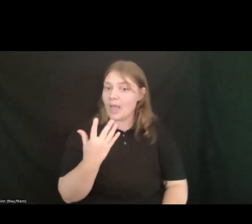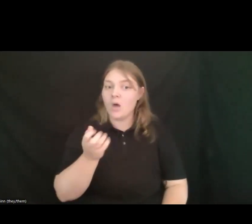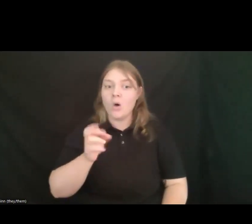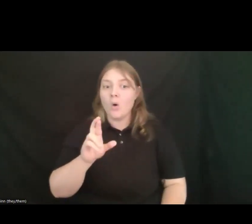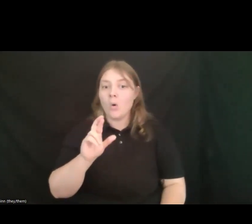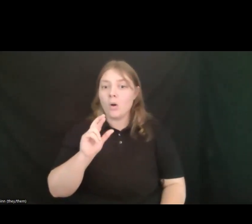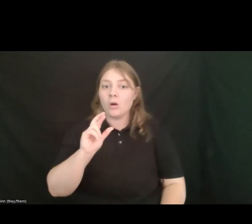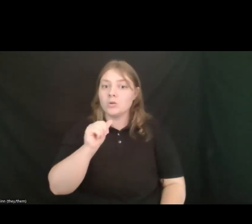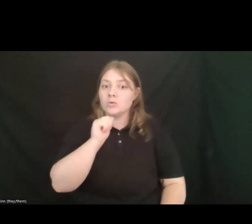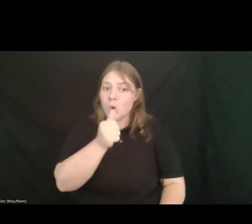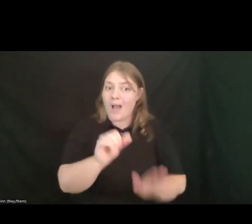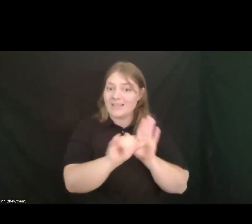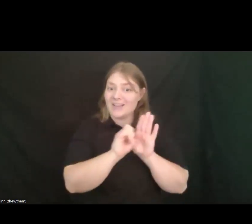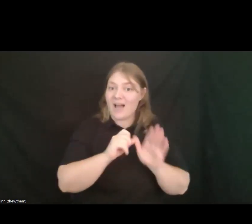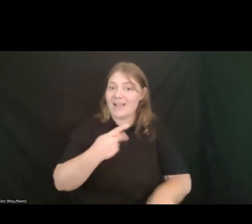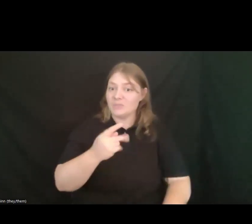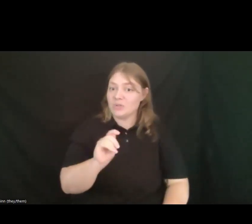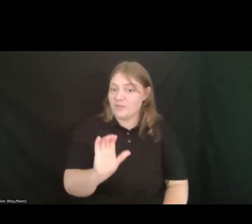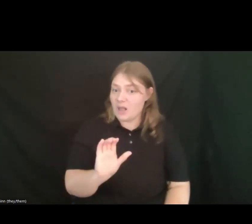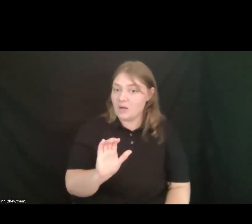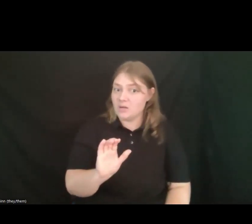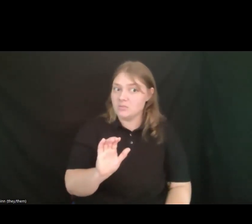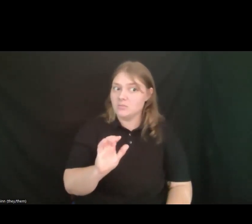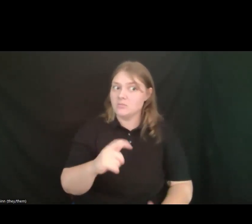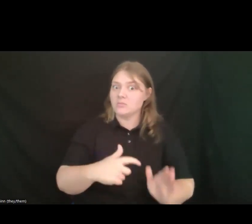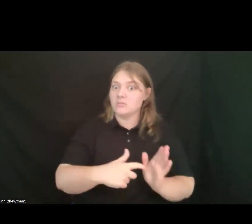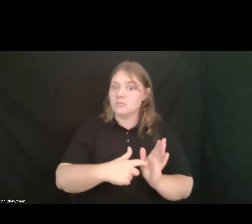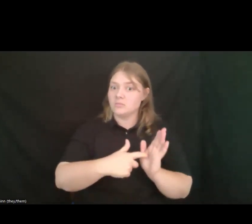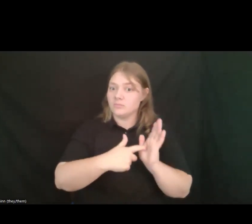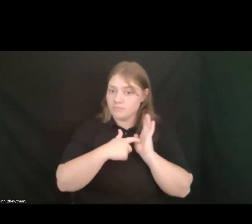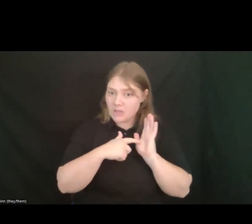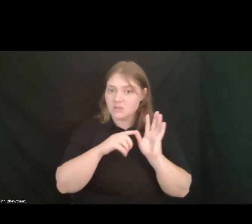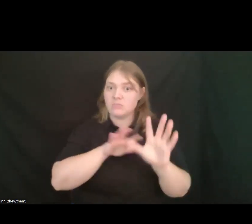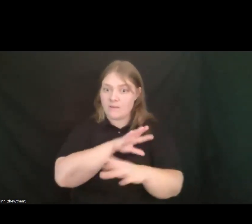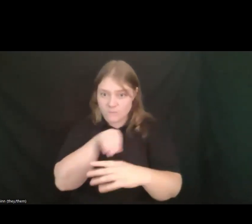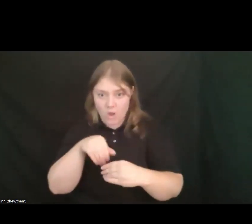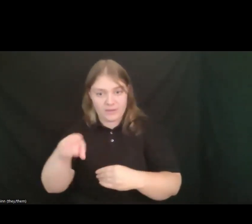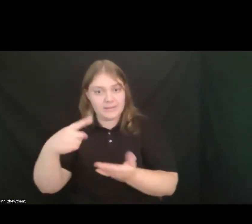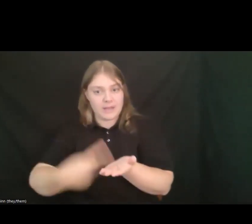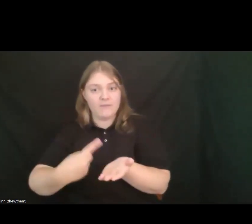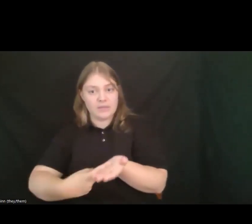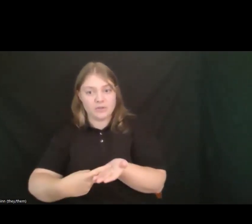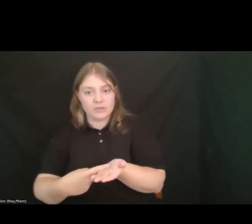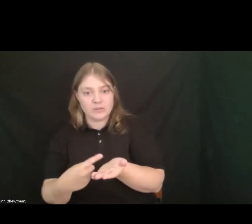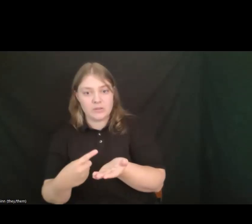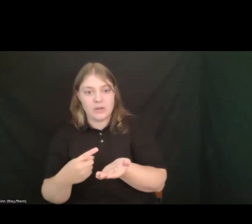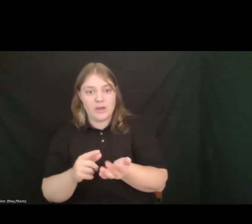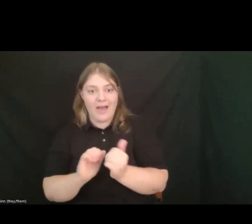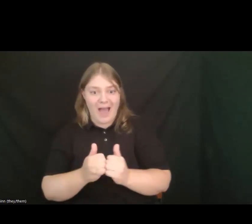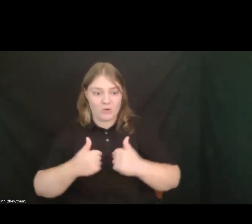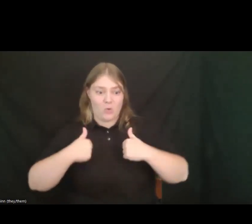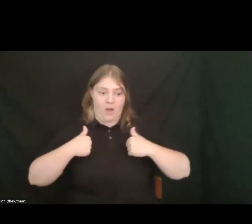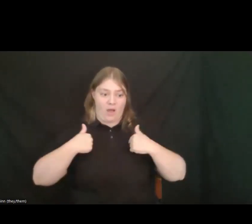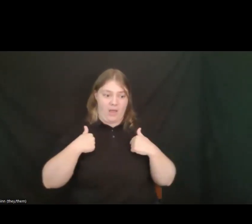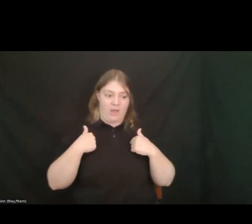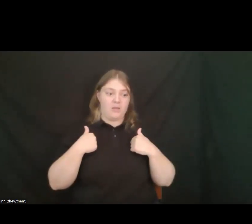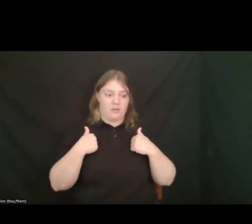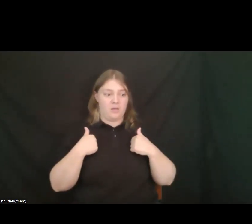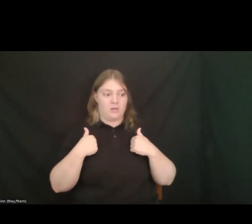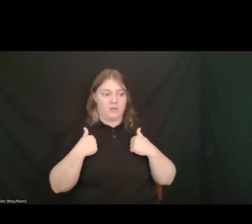of color also need to step into the things we're talking about how do I have a level of humility